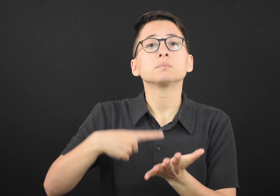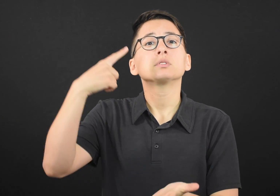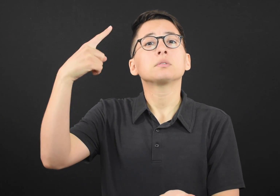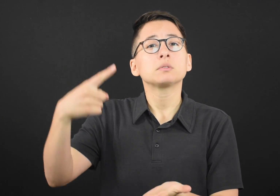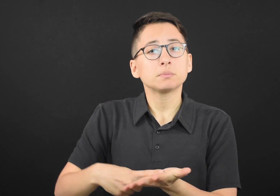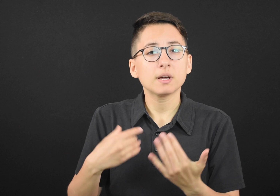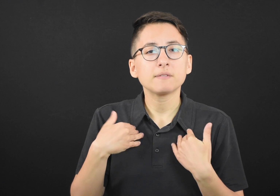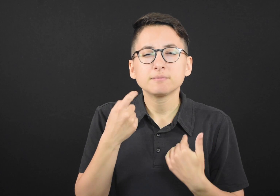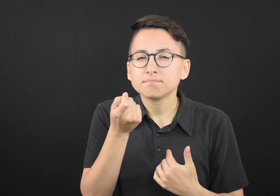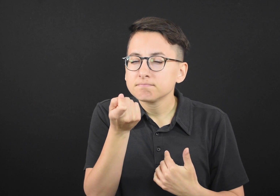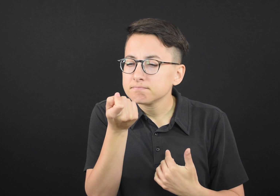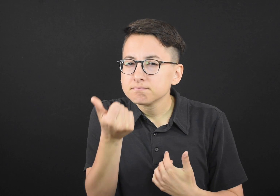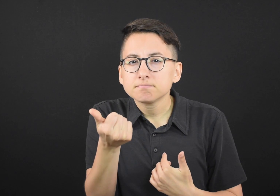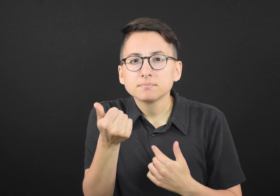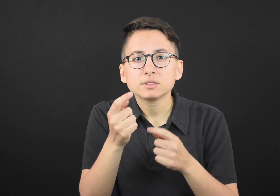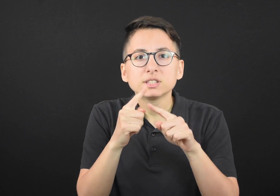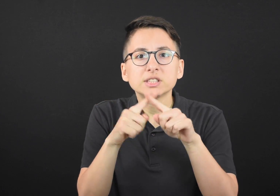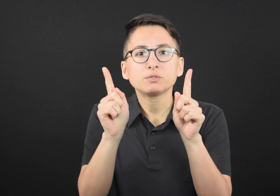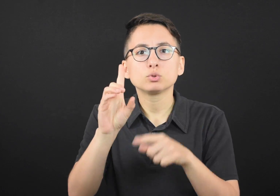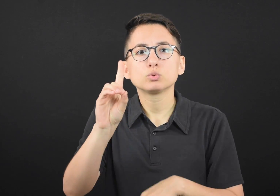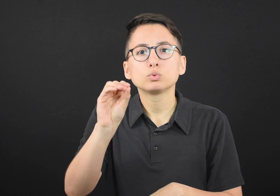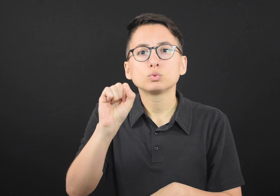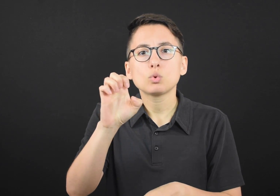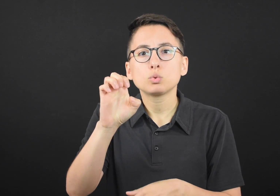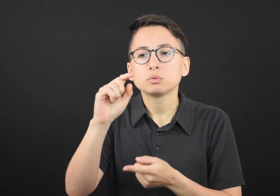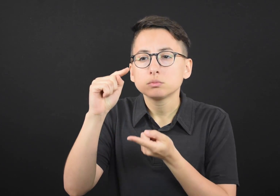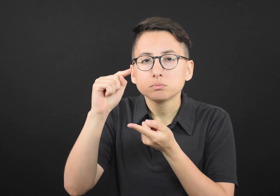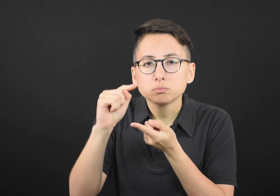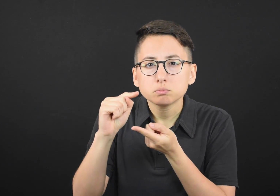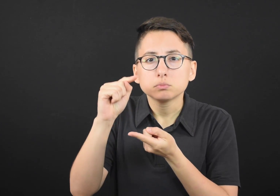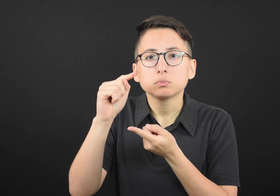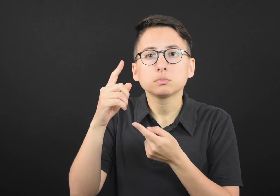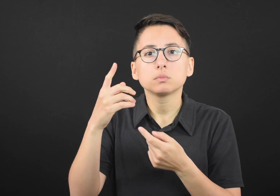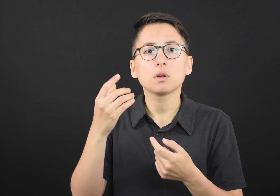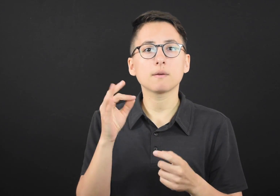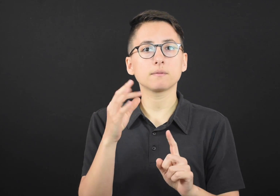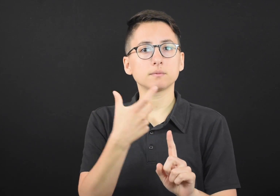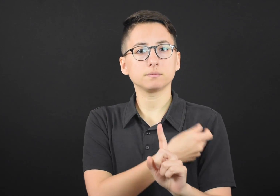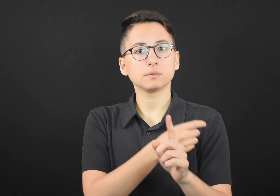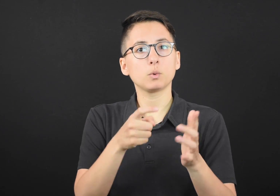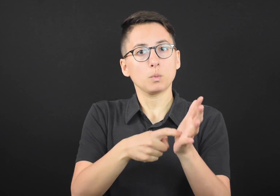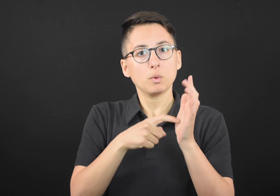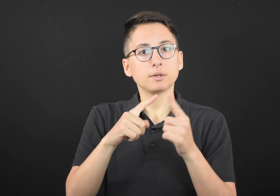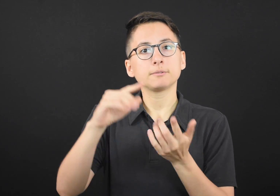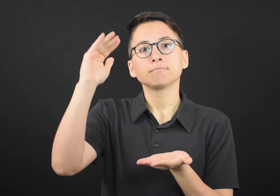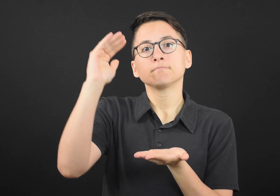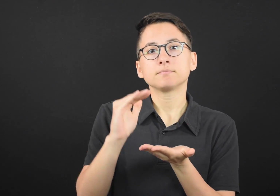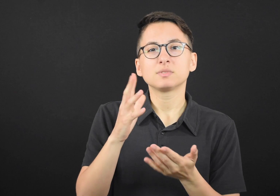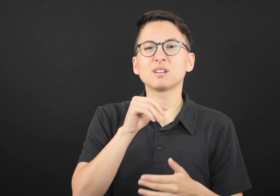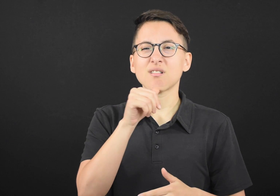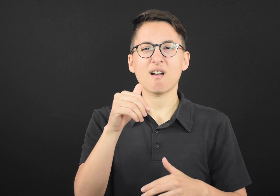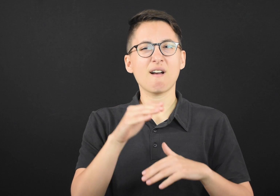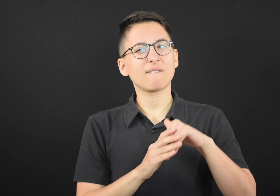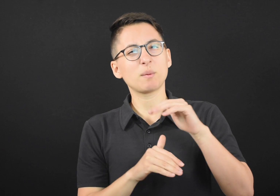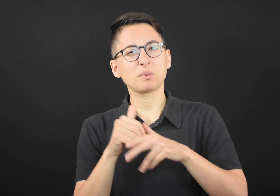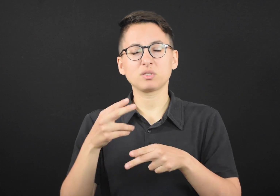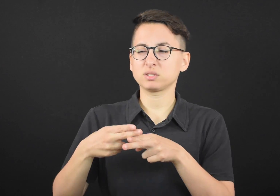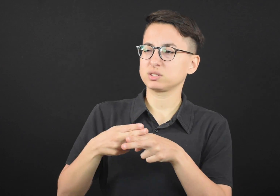dose of vaccine has been required to minimize uncomfortable, temporary side effects in children.